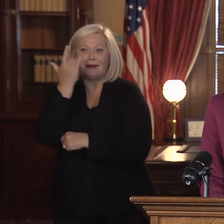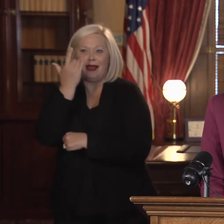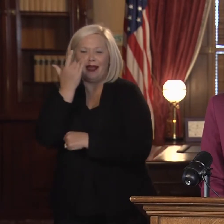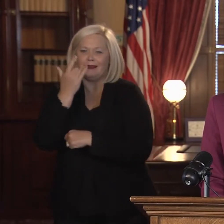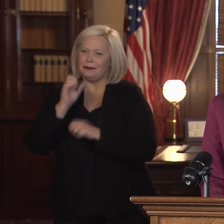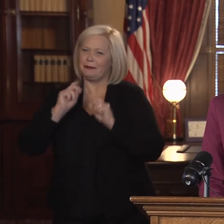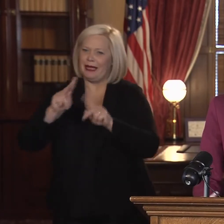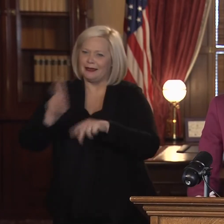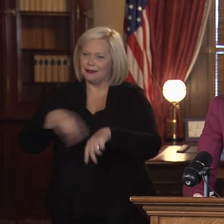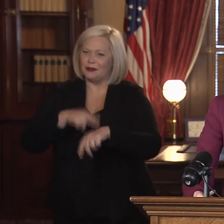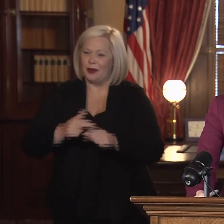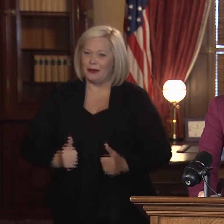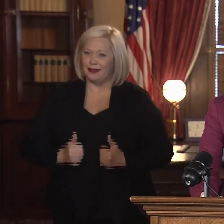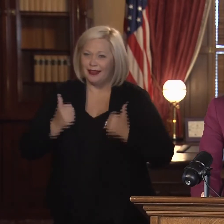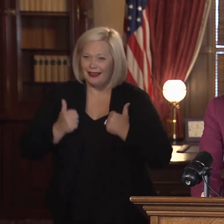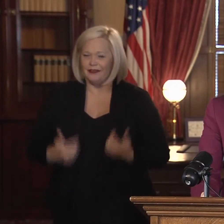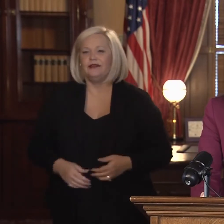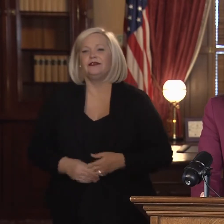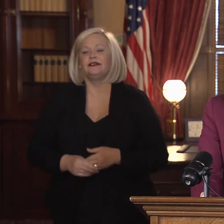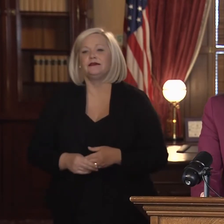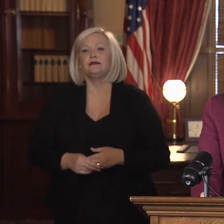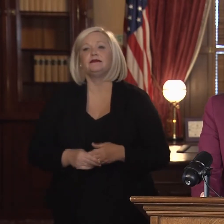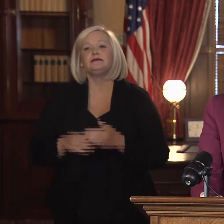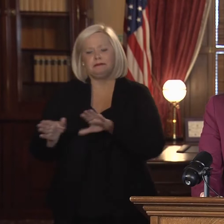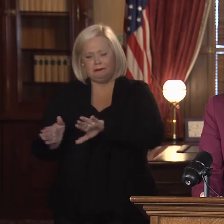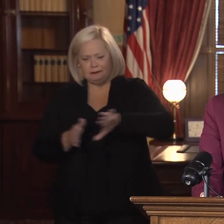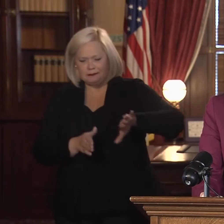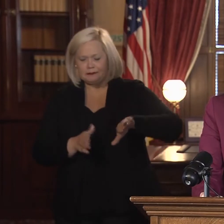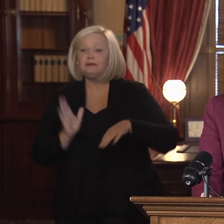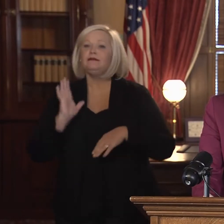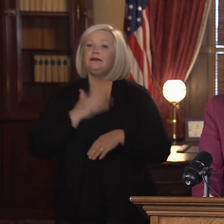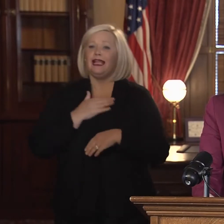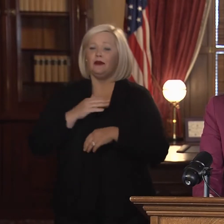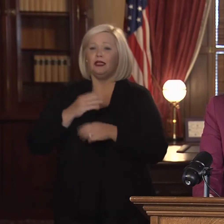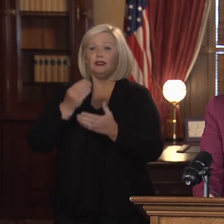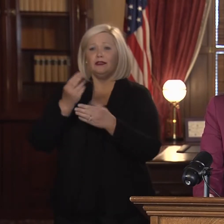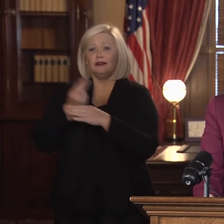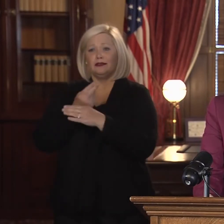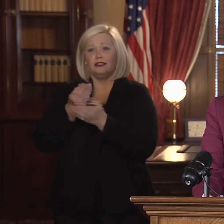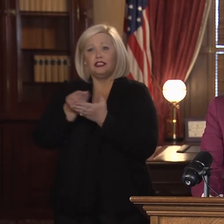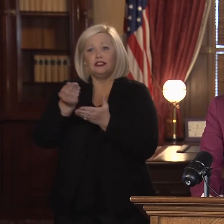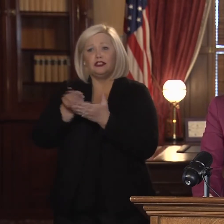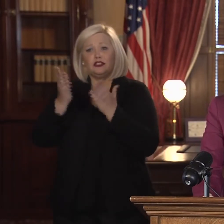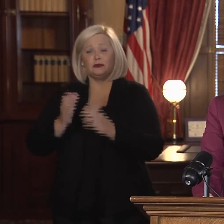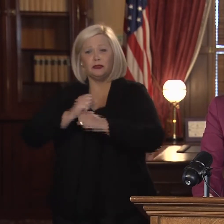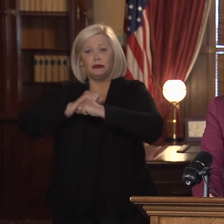UNDERSTAND THE VACCINE TO BE IN TERMS OF GETTING BACK TO NORMAL LIFE.